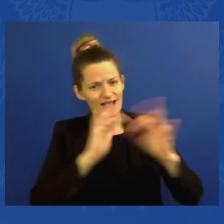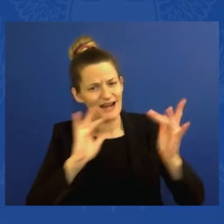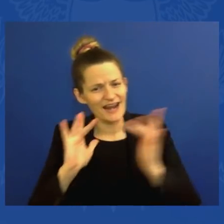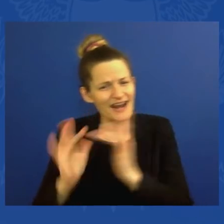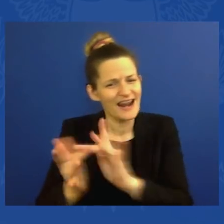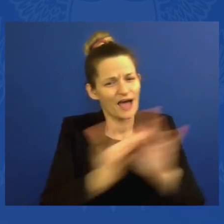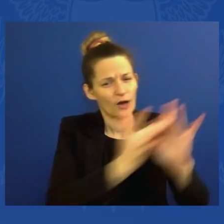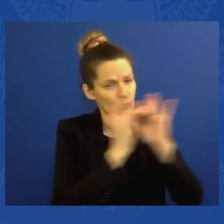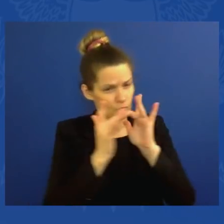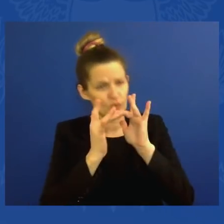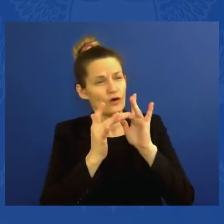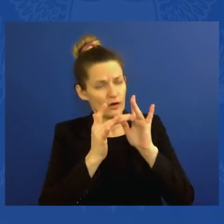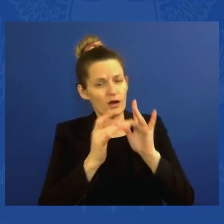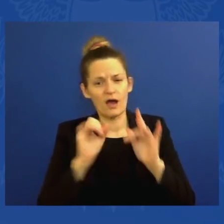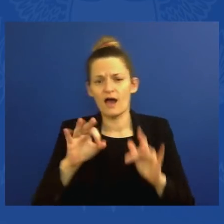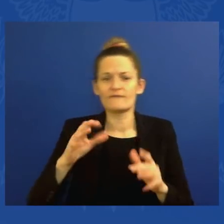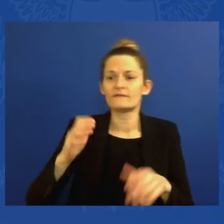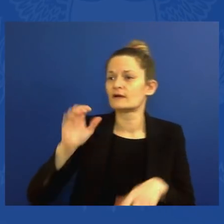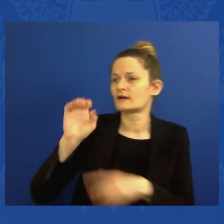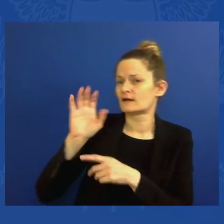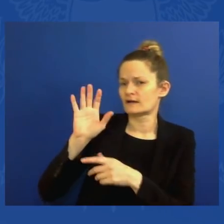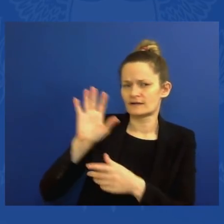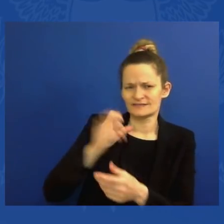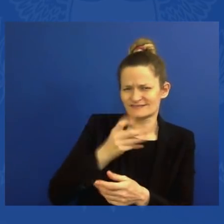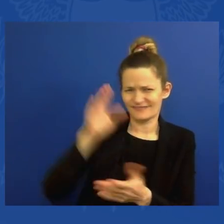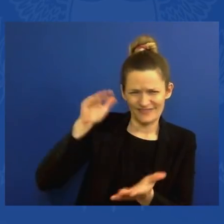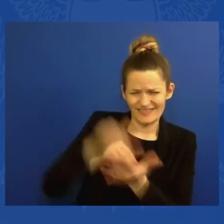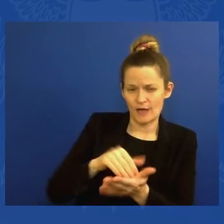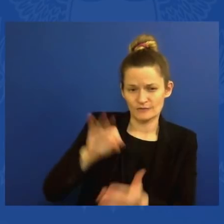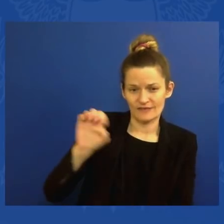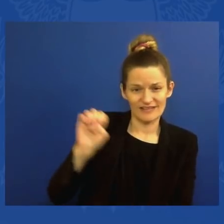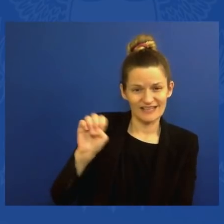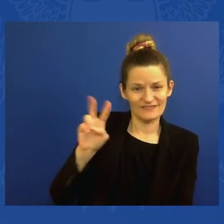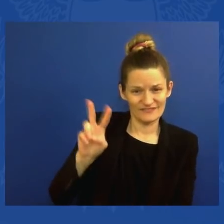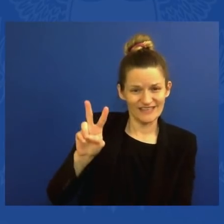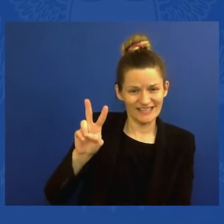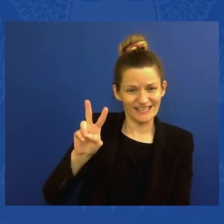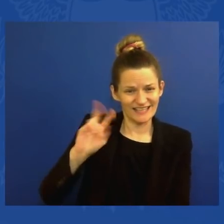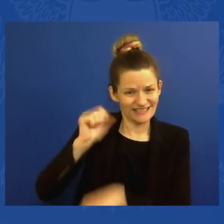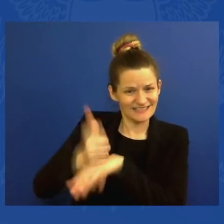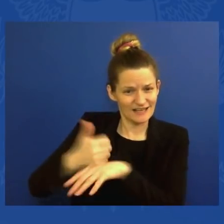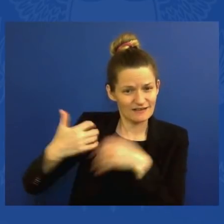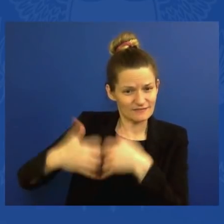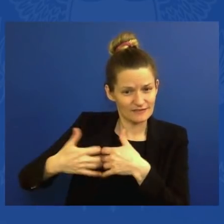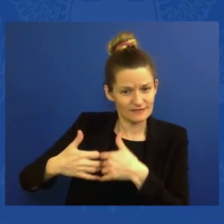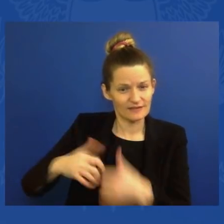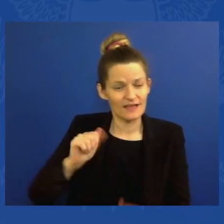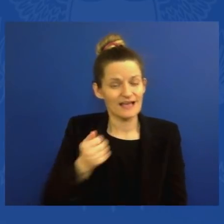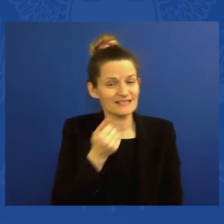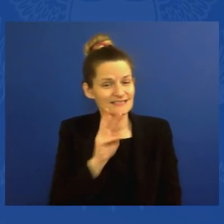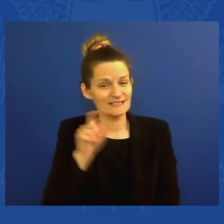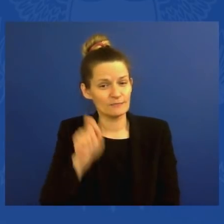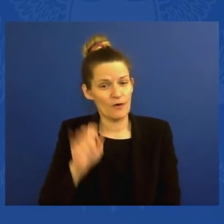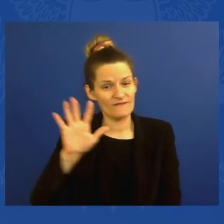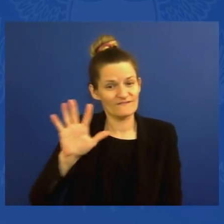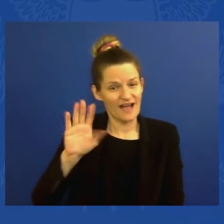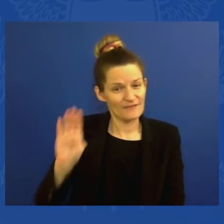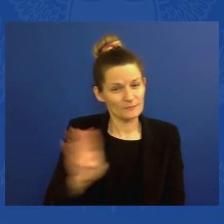And it also provides $16.5 billion to modernize our power grid, how we move electricity across America.